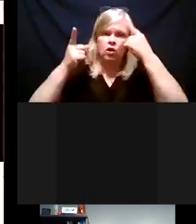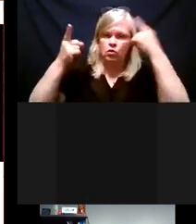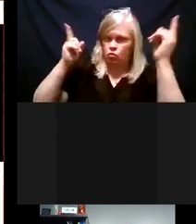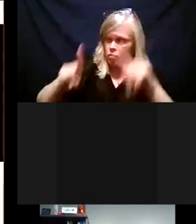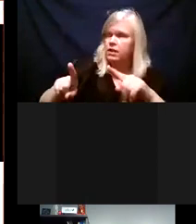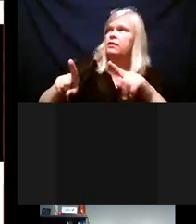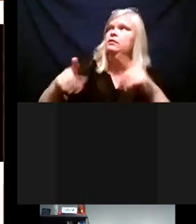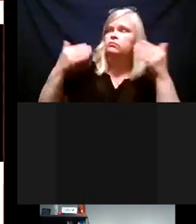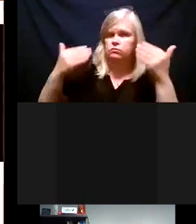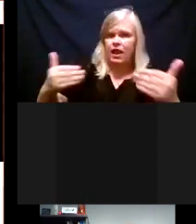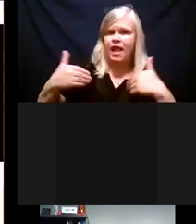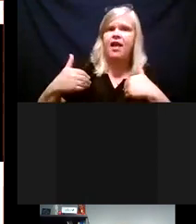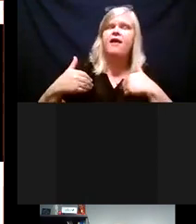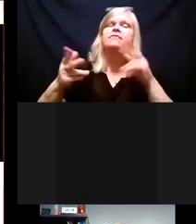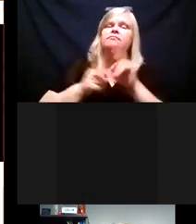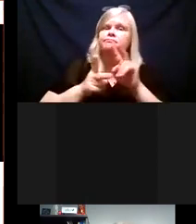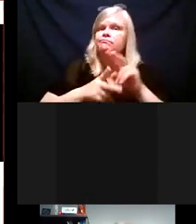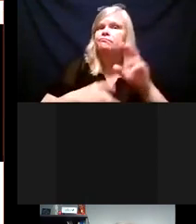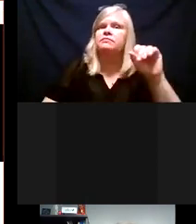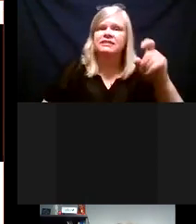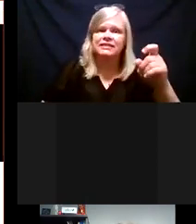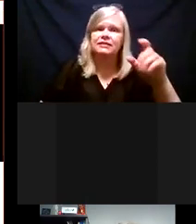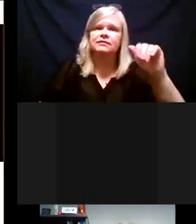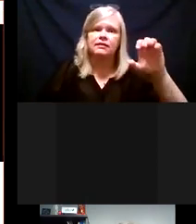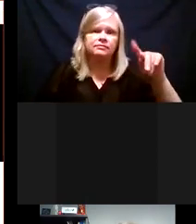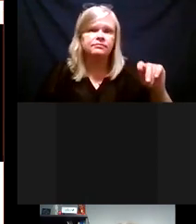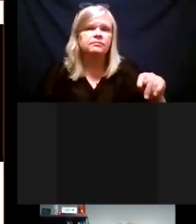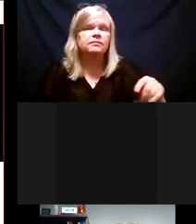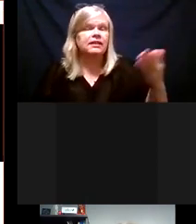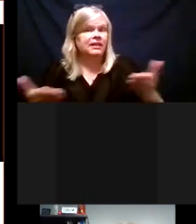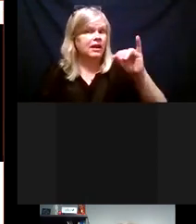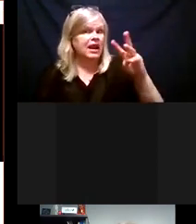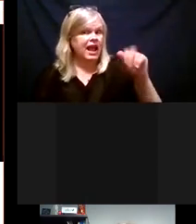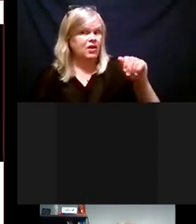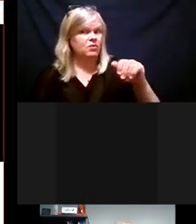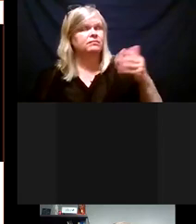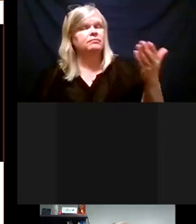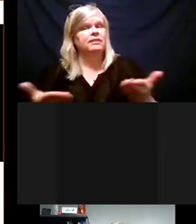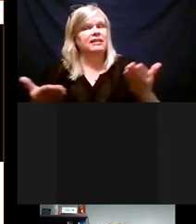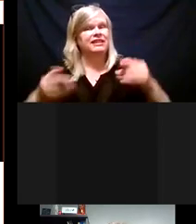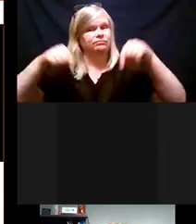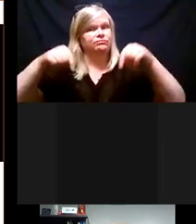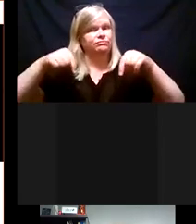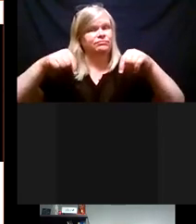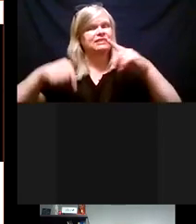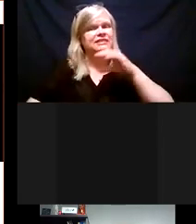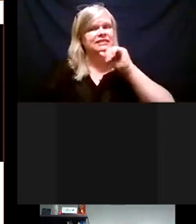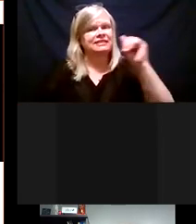IN IOWA THAT AGE IS 16, GENERALLY SPEAKING.